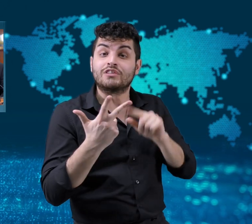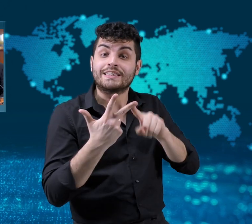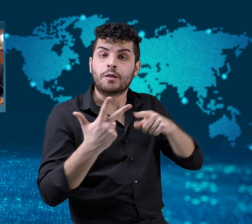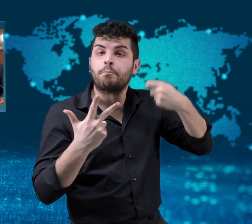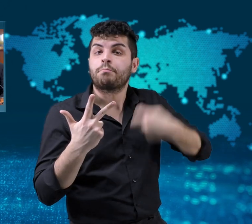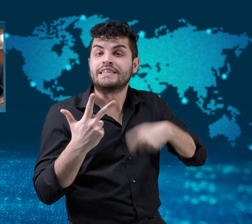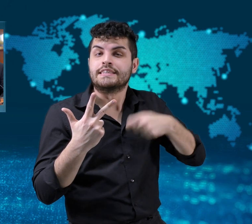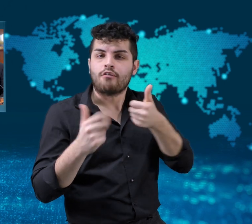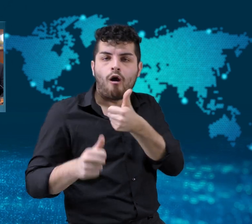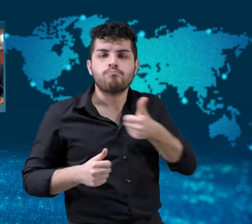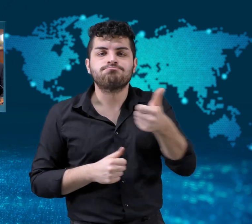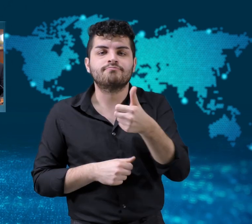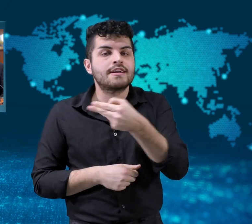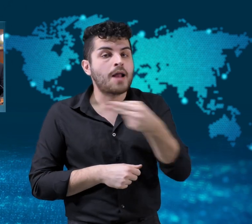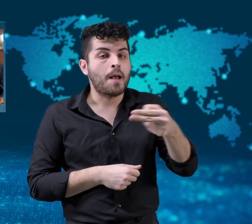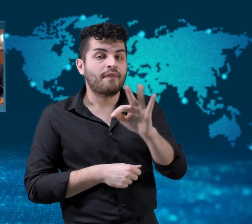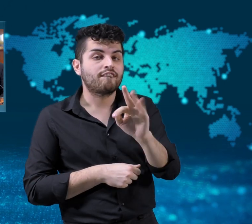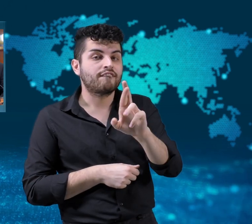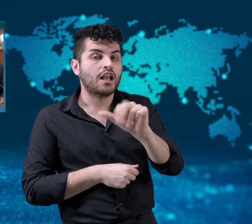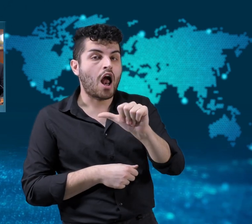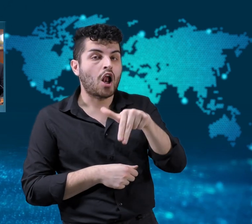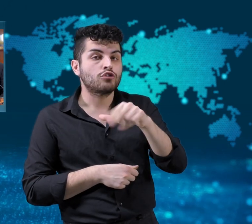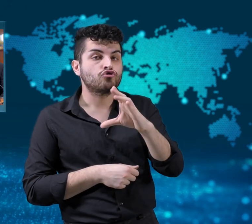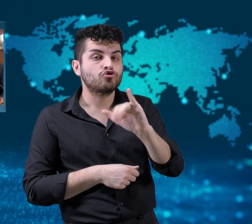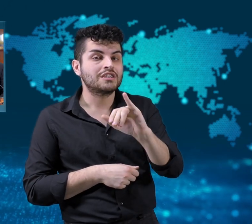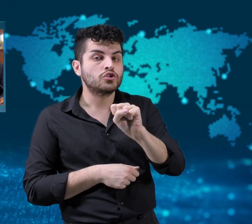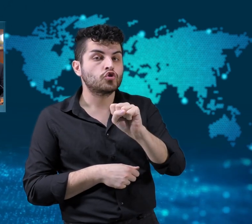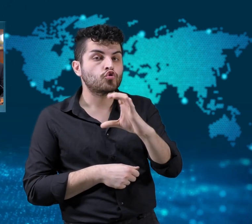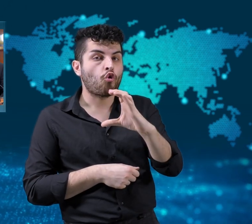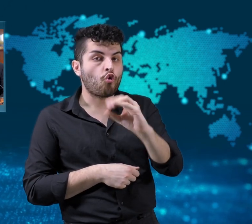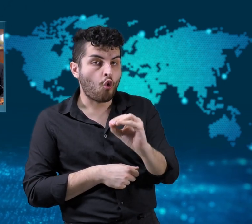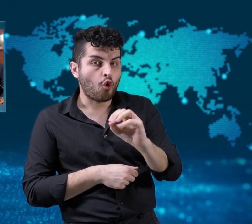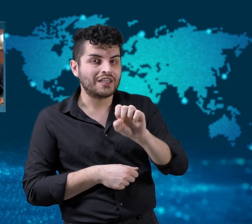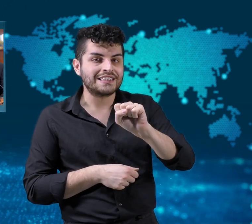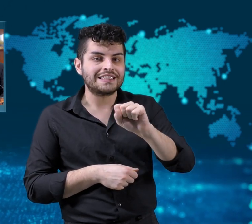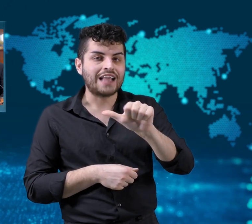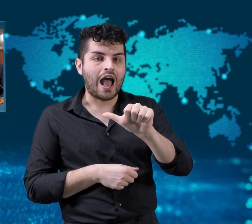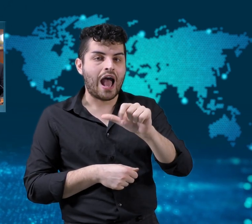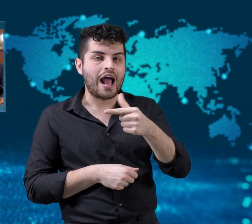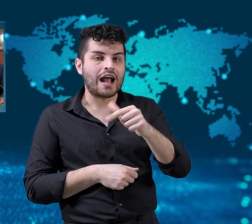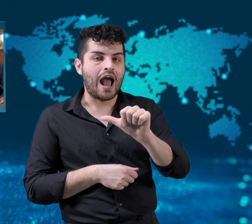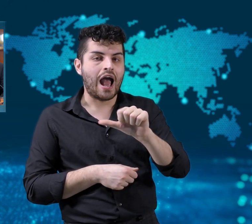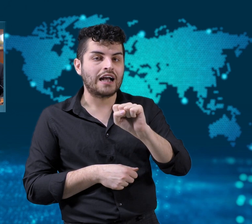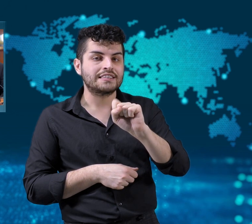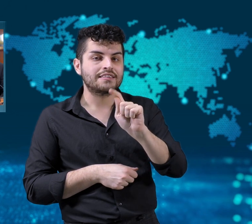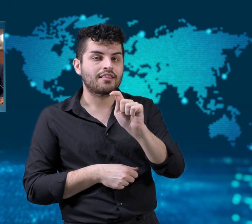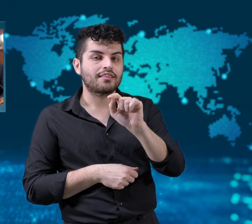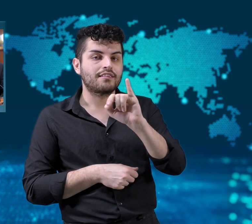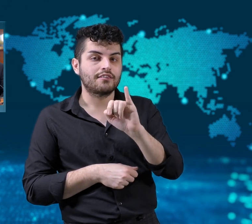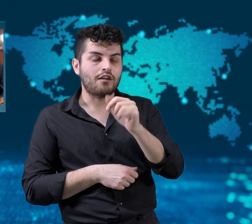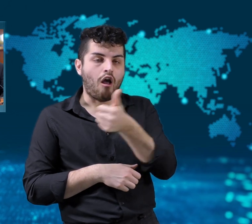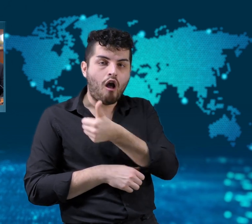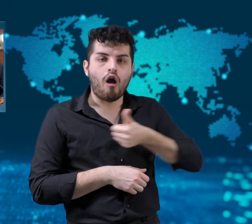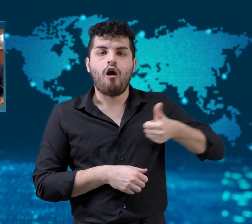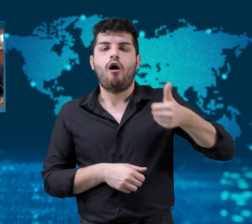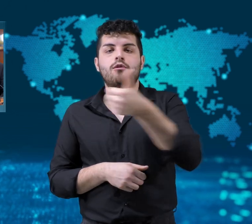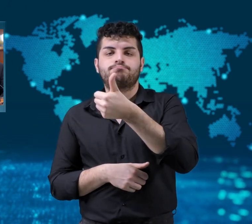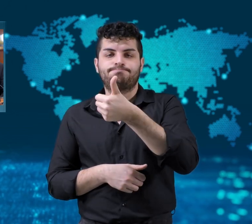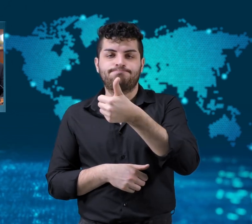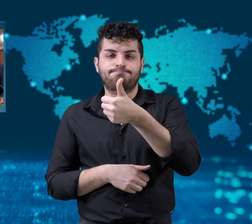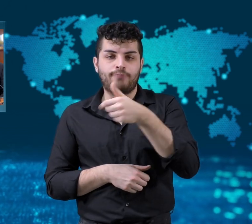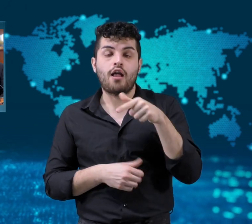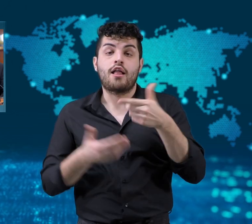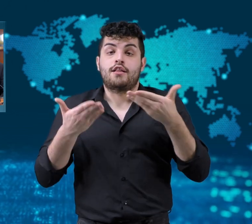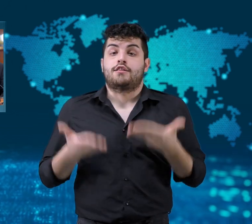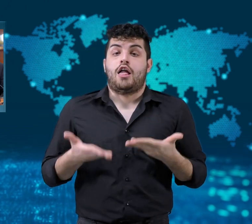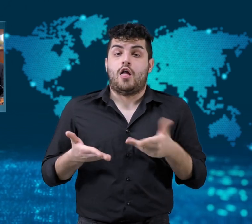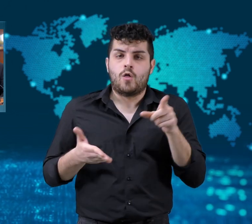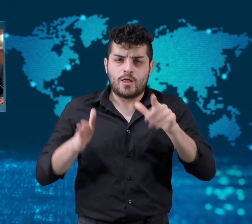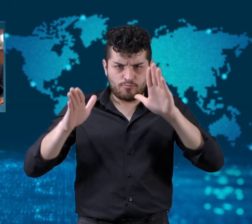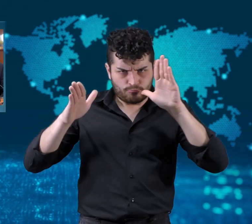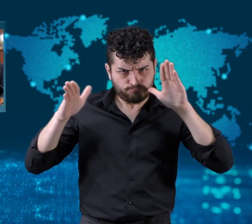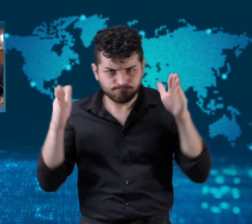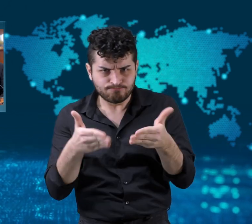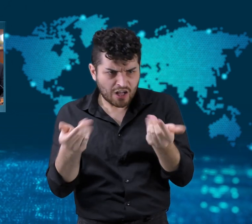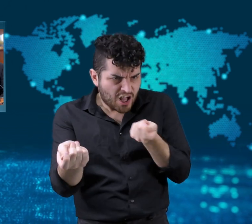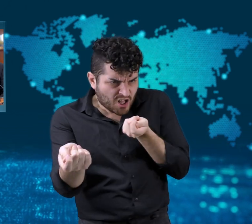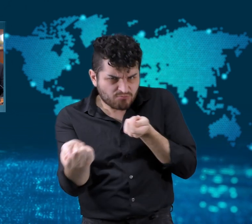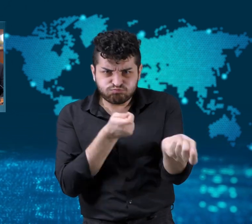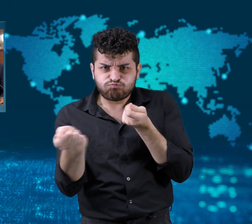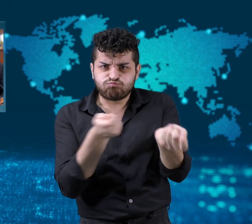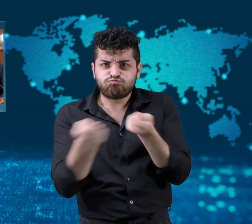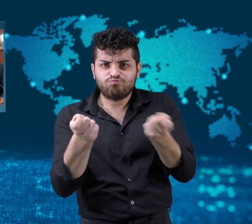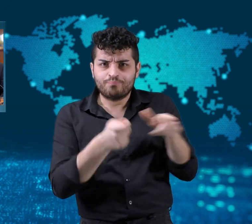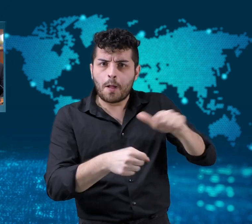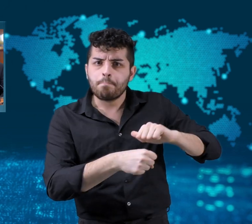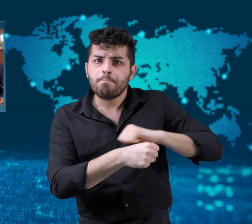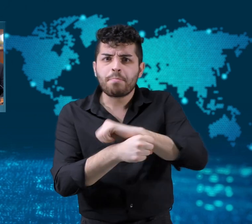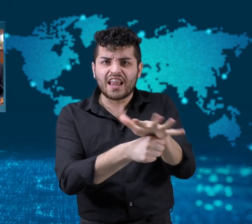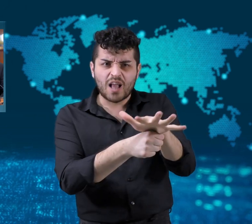currently faces struggles with handling the COVID-19 pandemic and a political crisis.